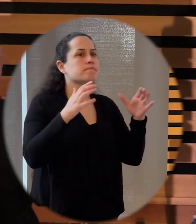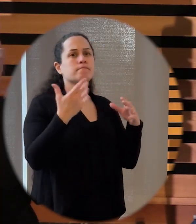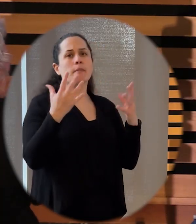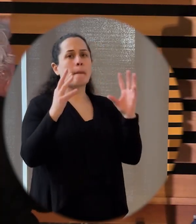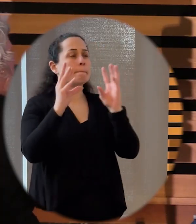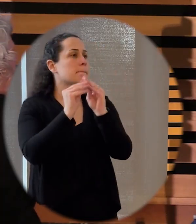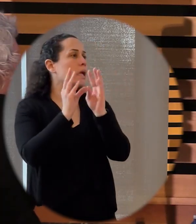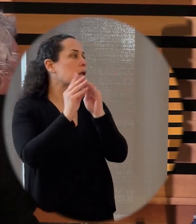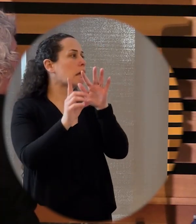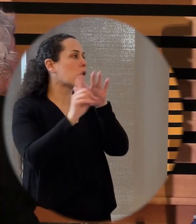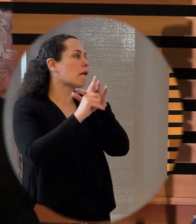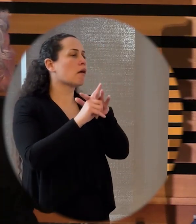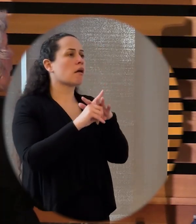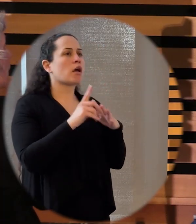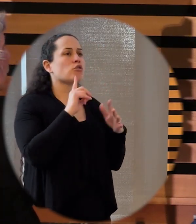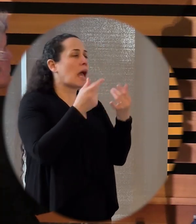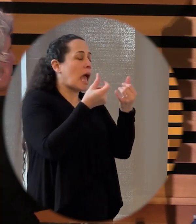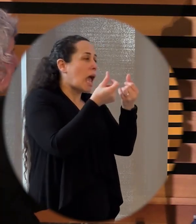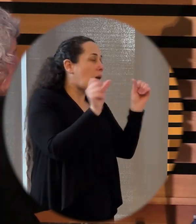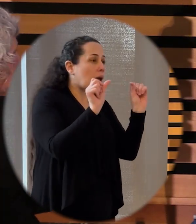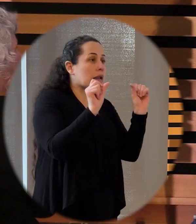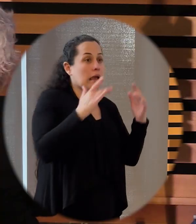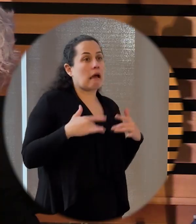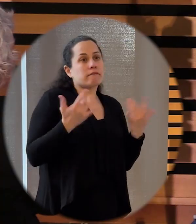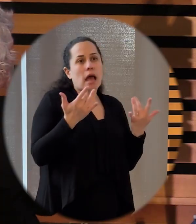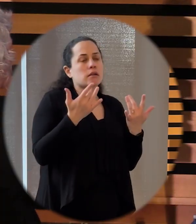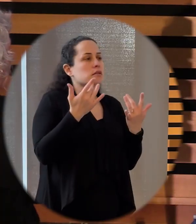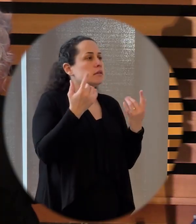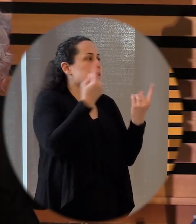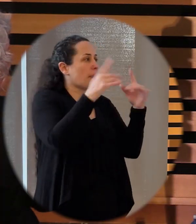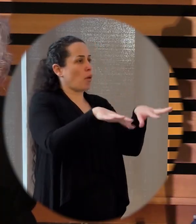when they have a meeting, when they're doing anything where they invite people